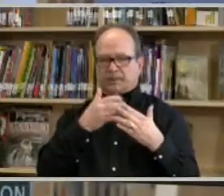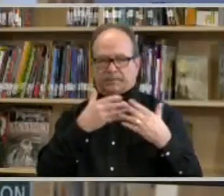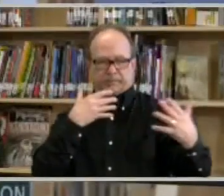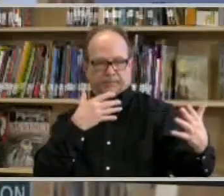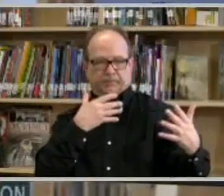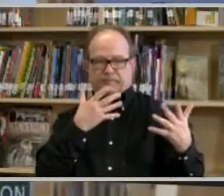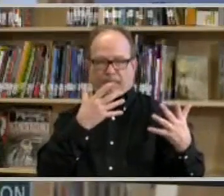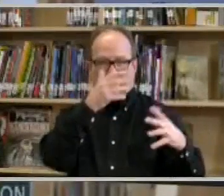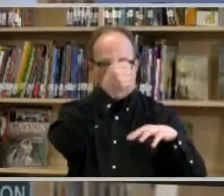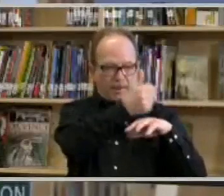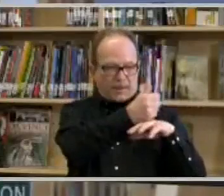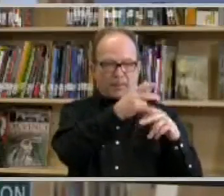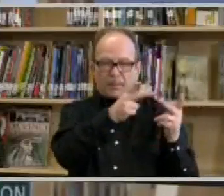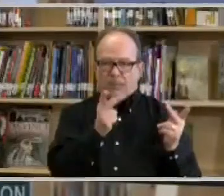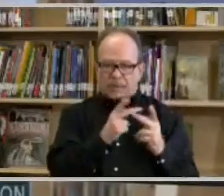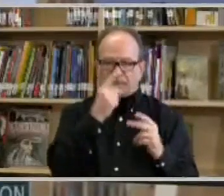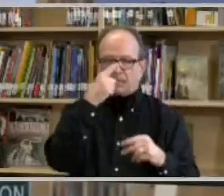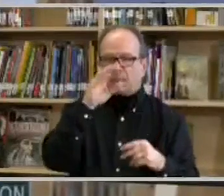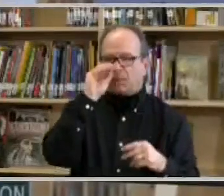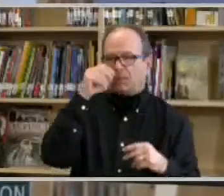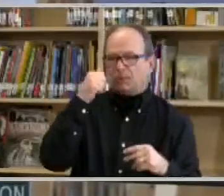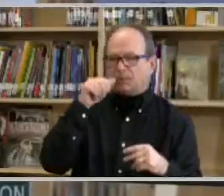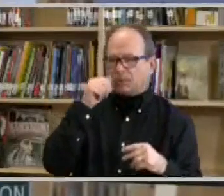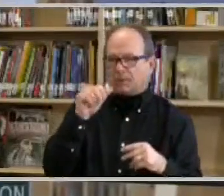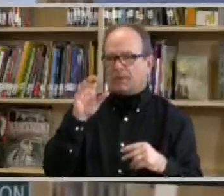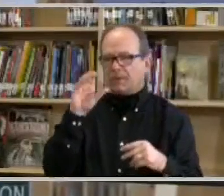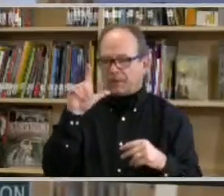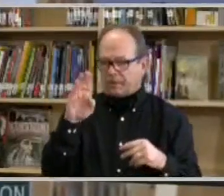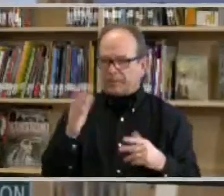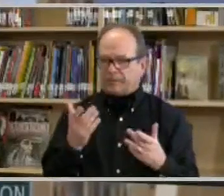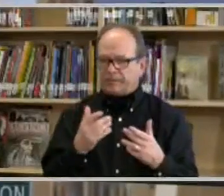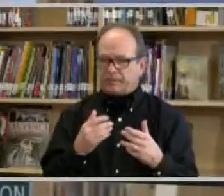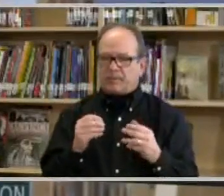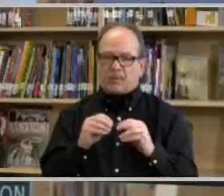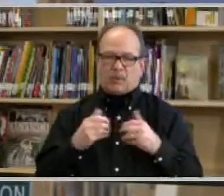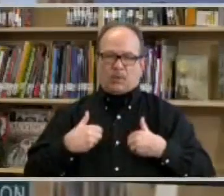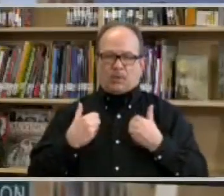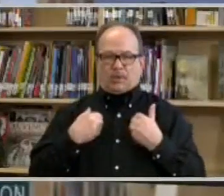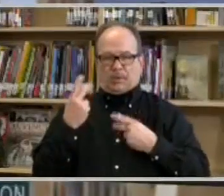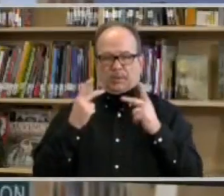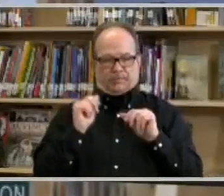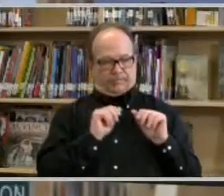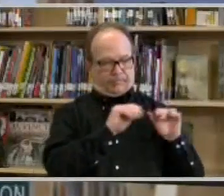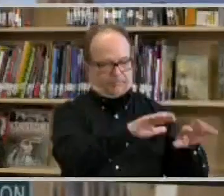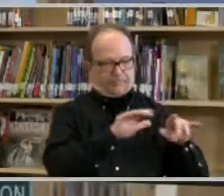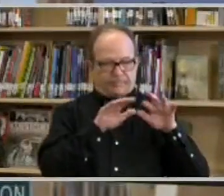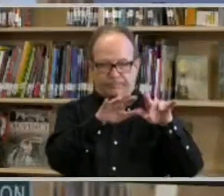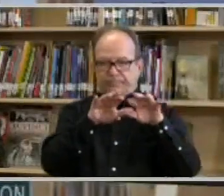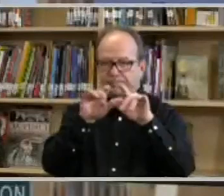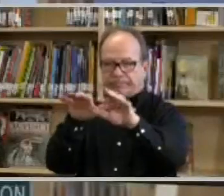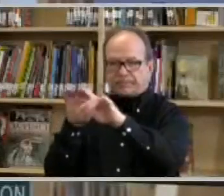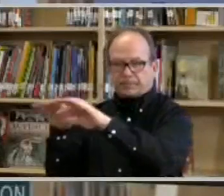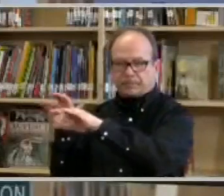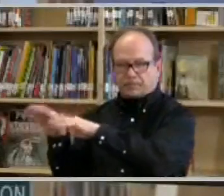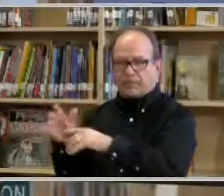MAYBE SOME OF THE BOYS AND GIRLS CLUBS HAVE A LOT MORE TECHNICAL STUFF BECAUSE THAT'S WHERE THE